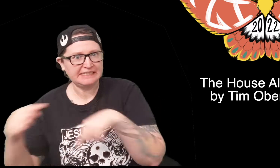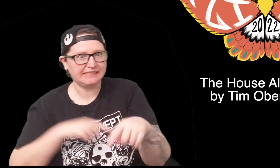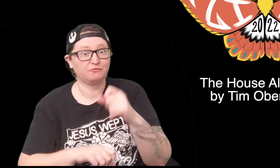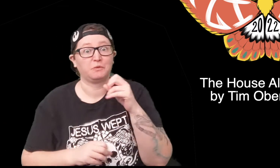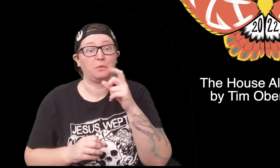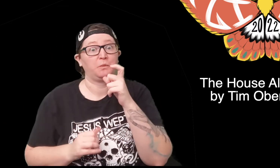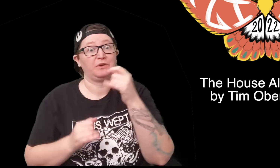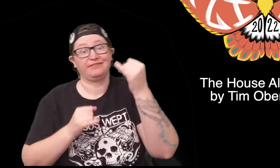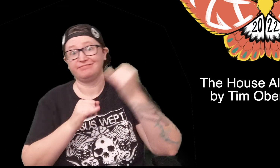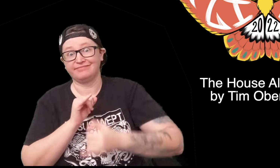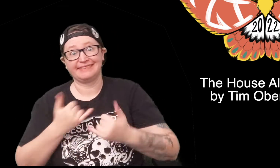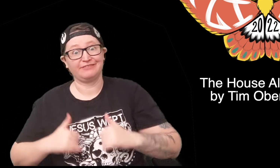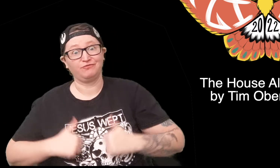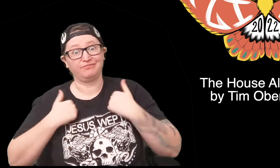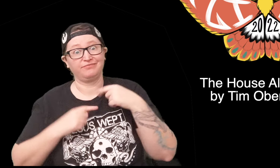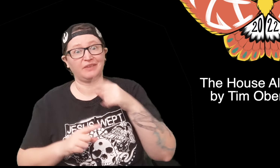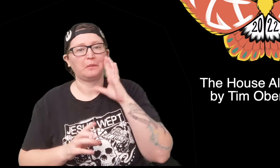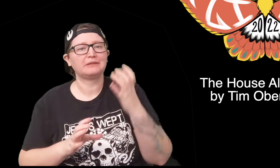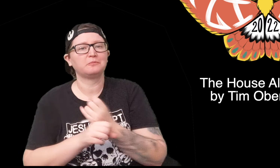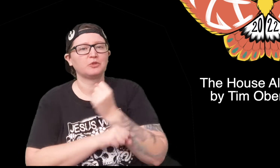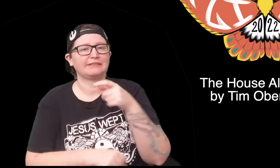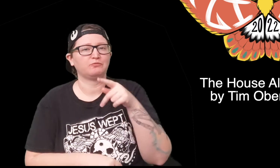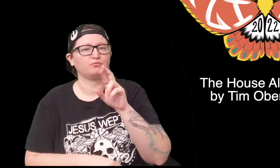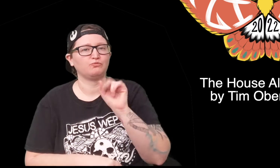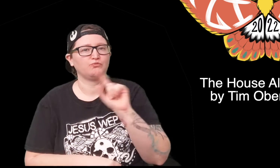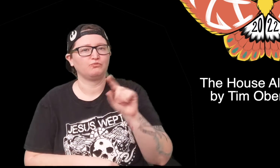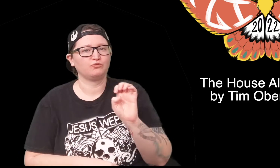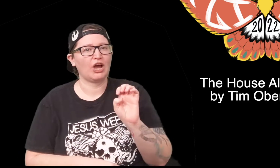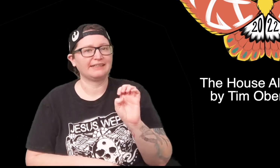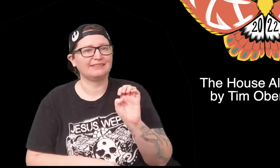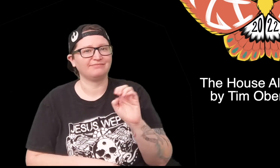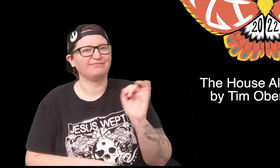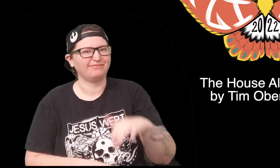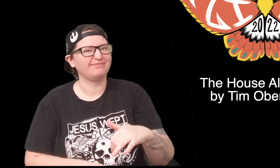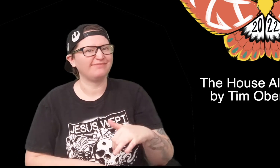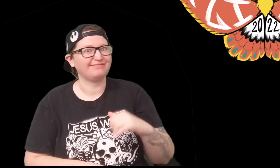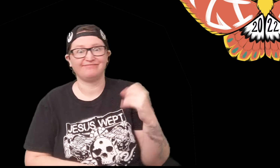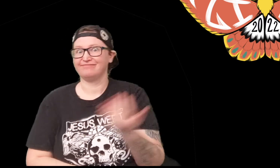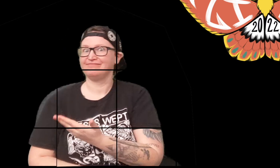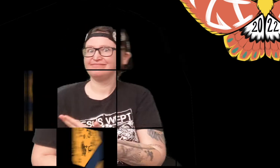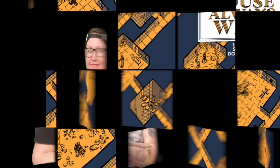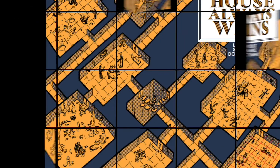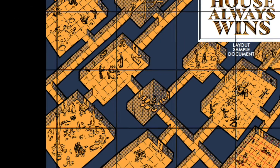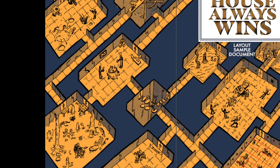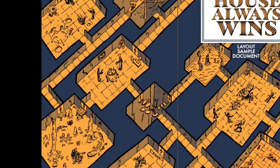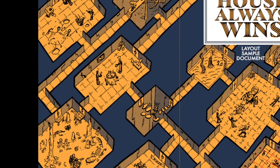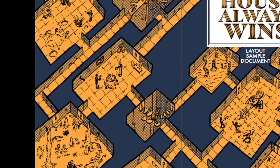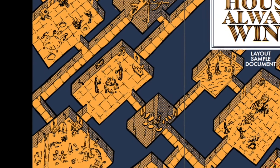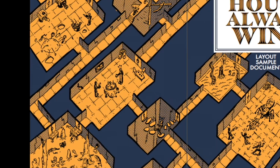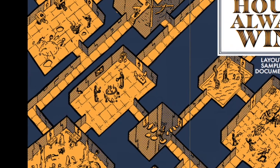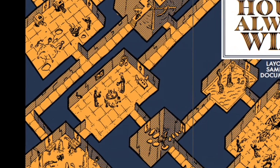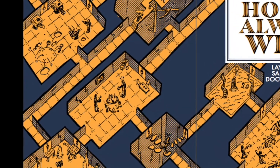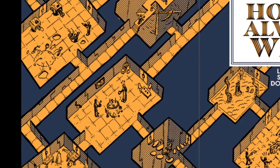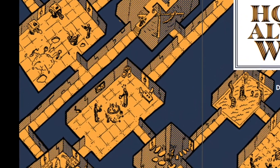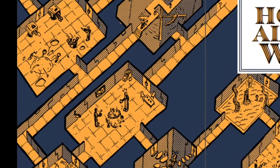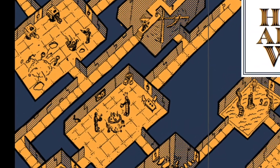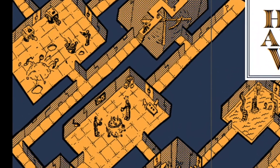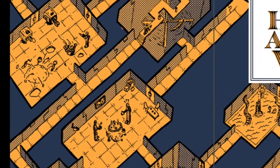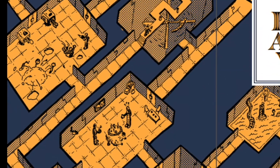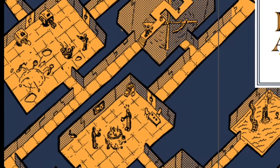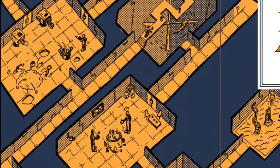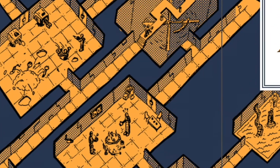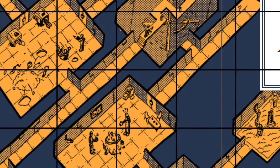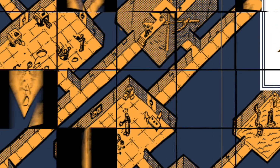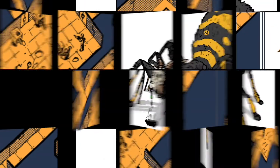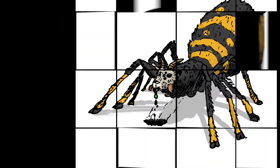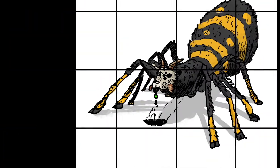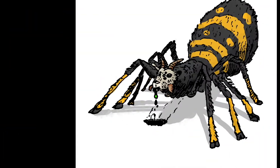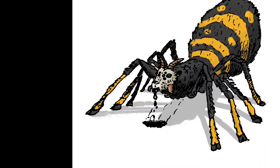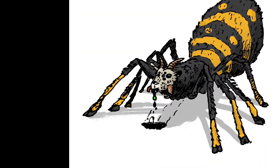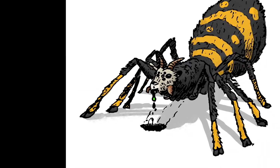to go through different rooms different places and the last person to survive will win the prize